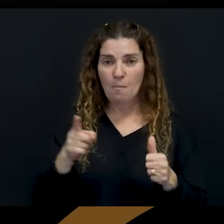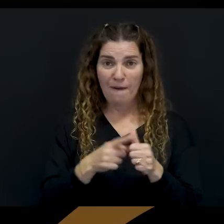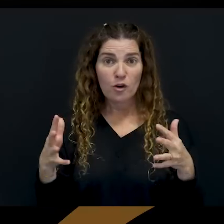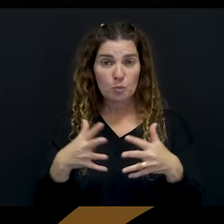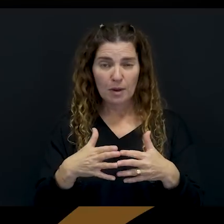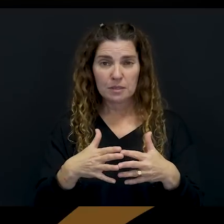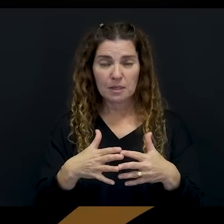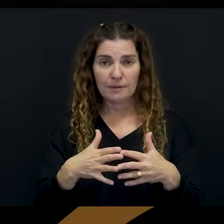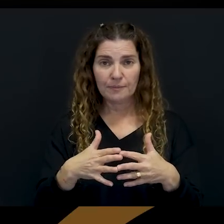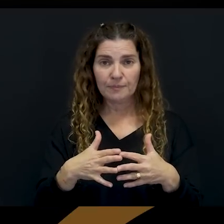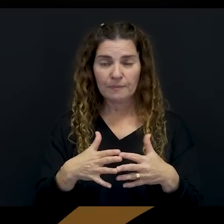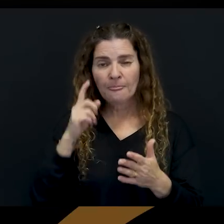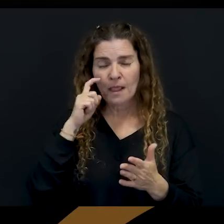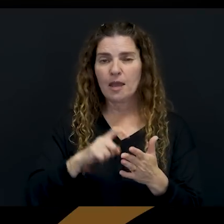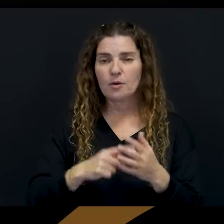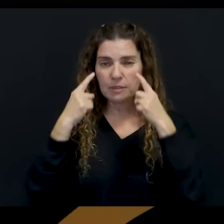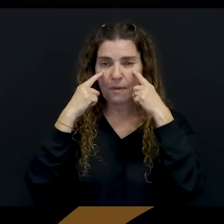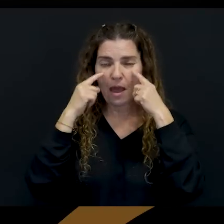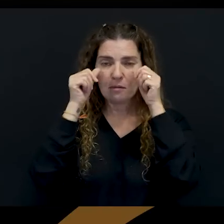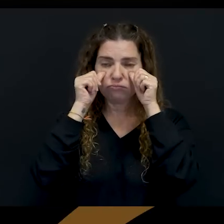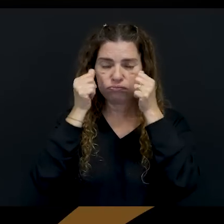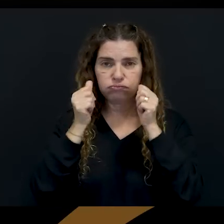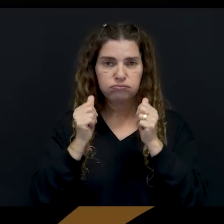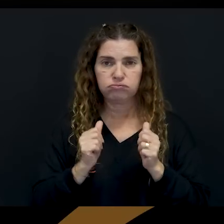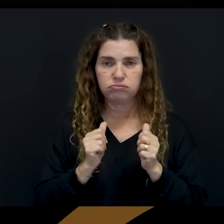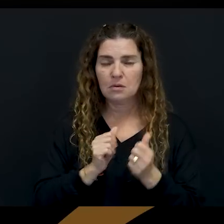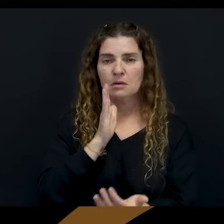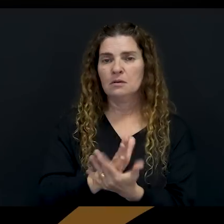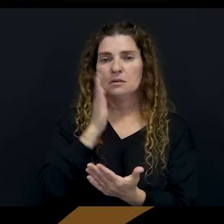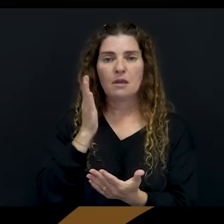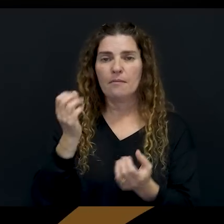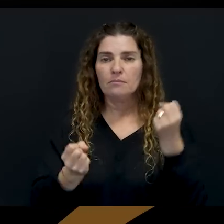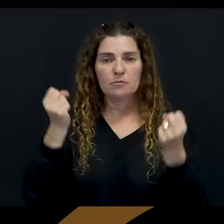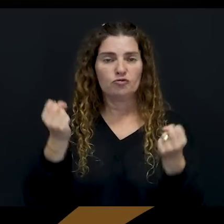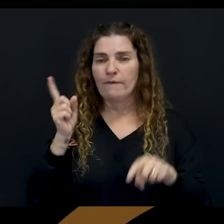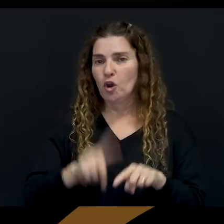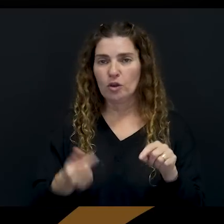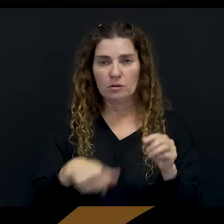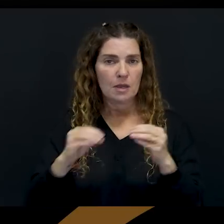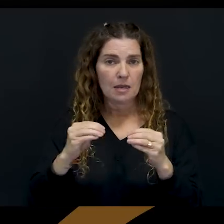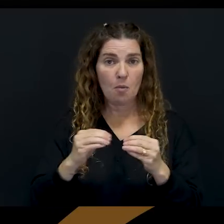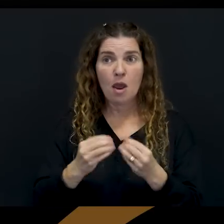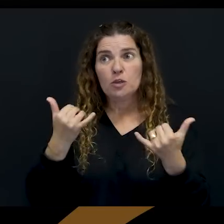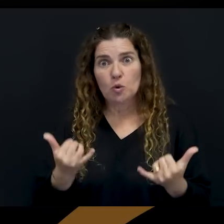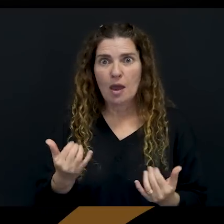that my eye disease progressed to the point that I had to stop driving. Here I was a new mom, and while it was a joyful time,